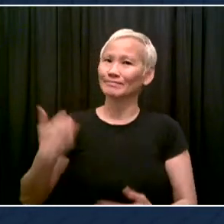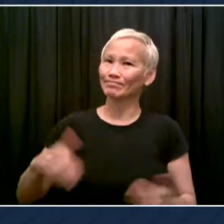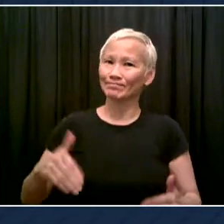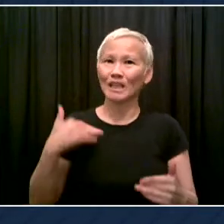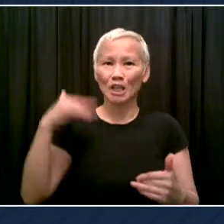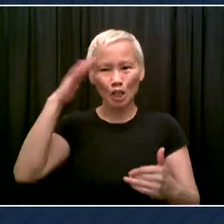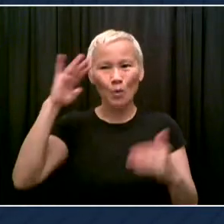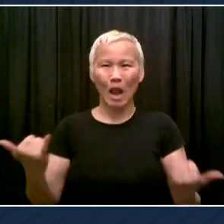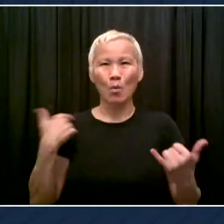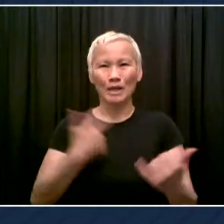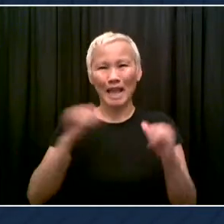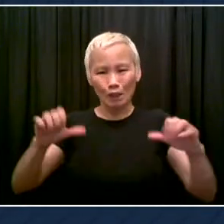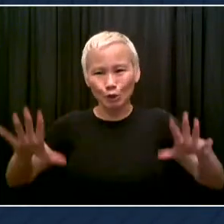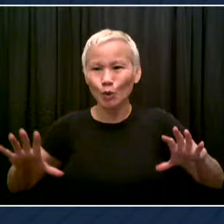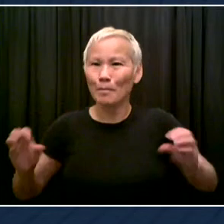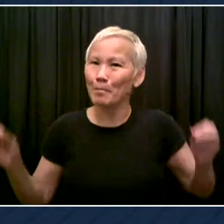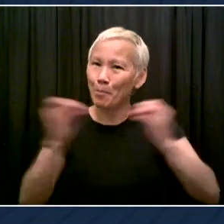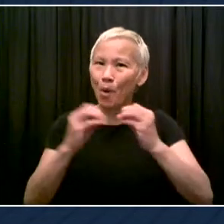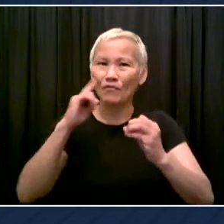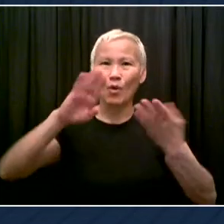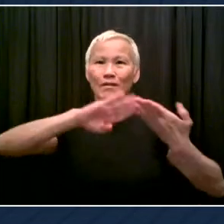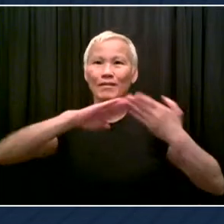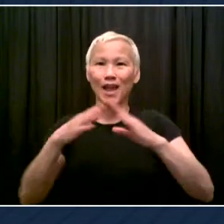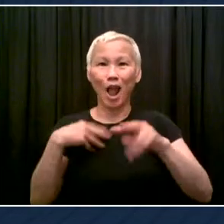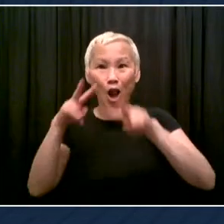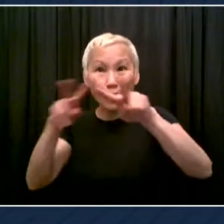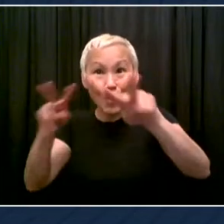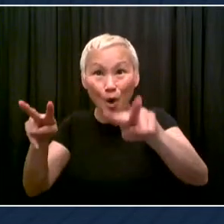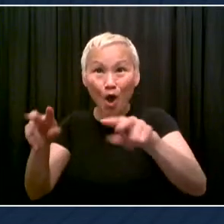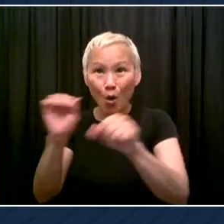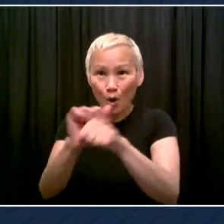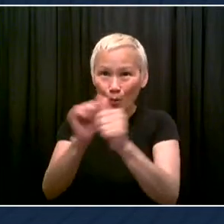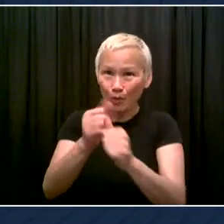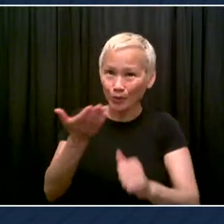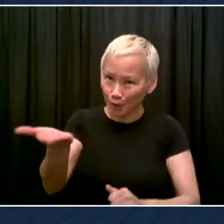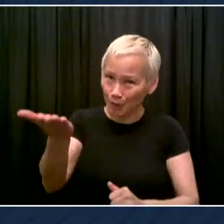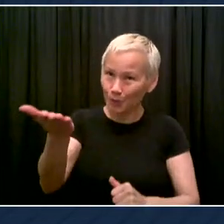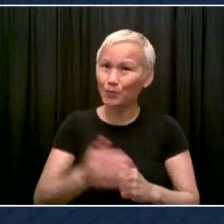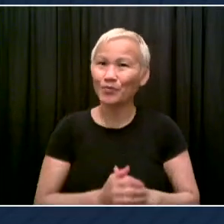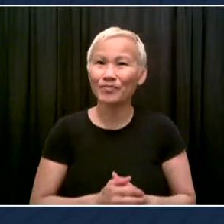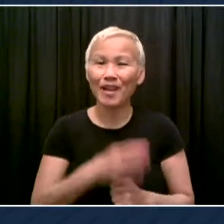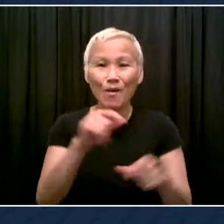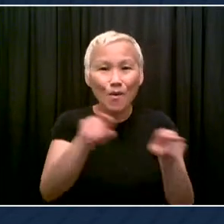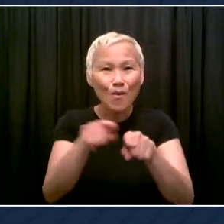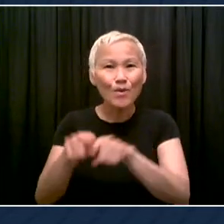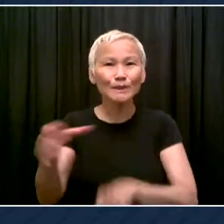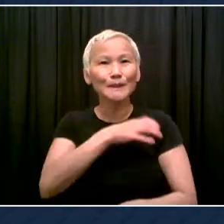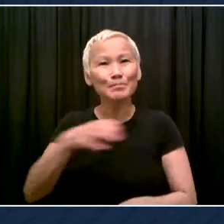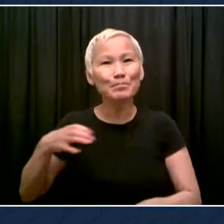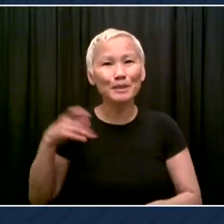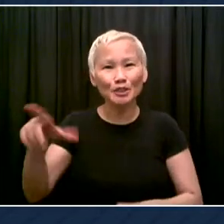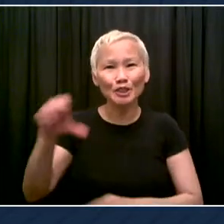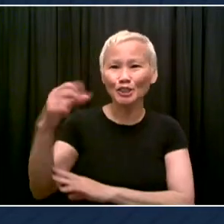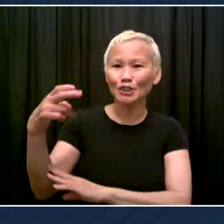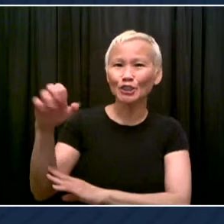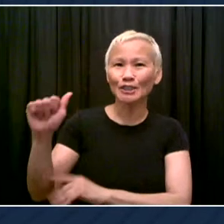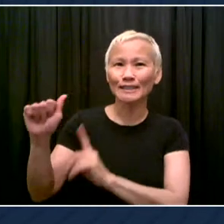HAVING ME ON THIS MORNING. IT'S ALWAYS NICE TO BE ABLE TO ANNOUNCE GOOD NEWS. I LOOK FORWARD